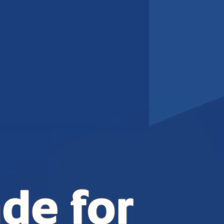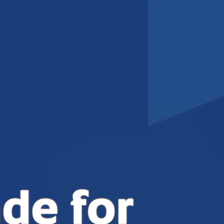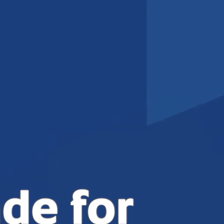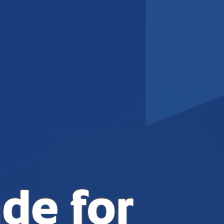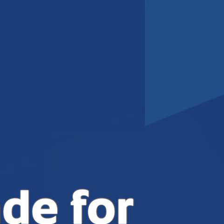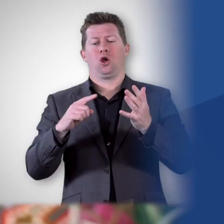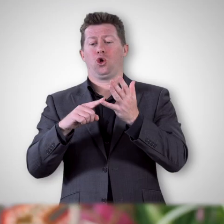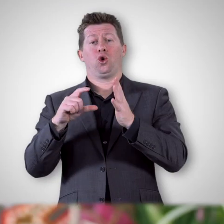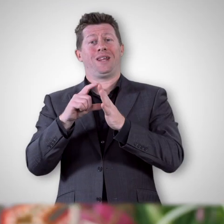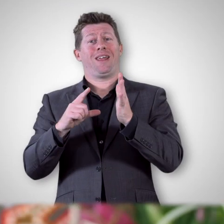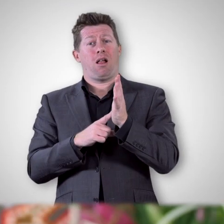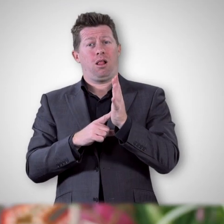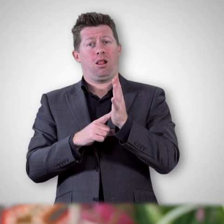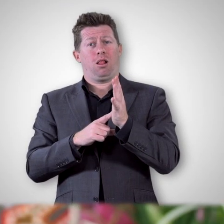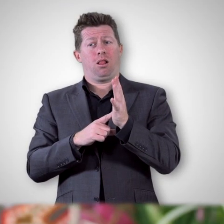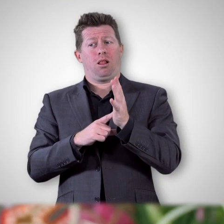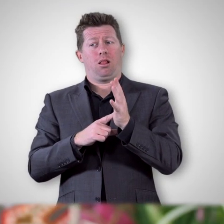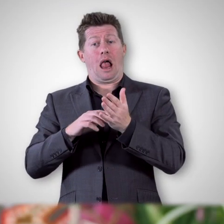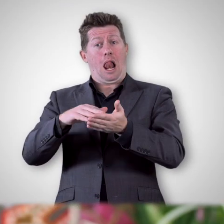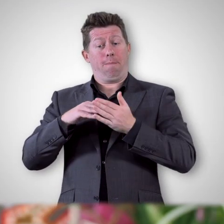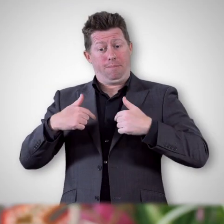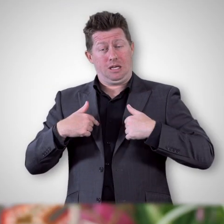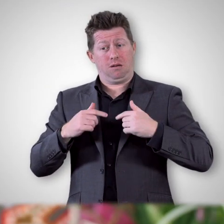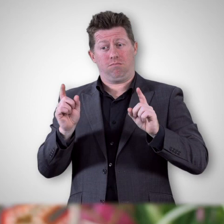The difference that Universal Design for Learning has made for me